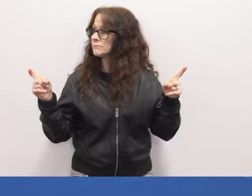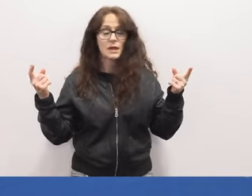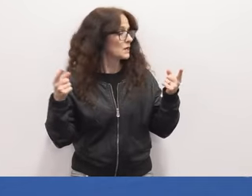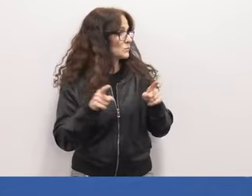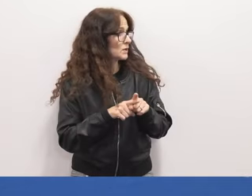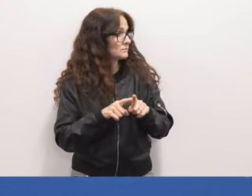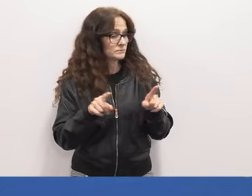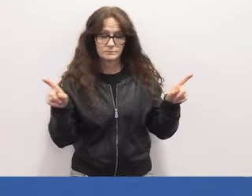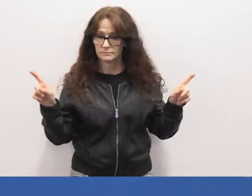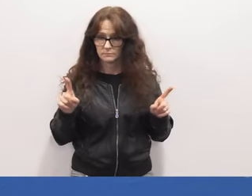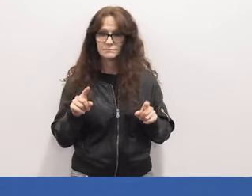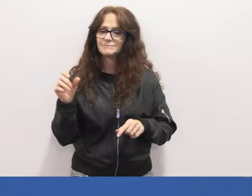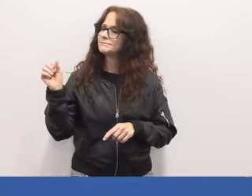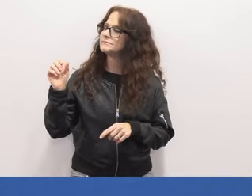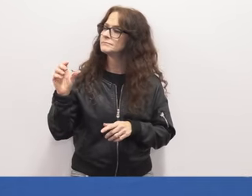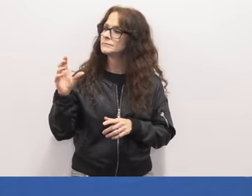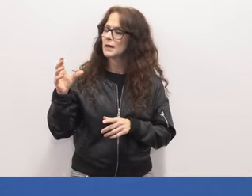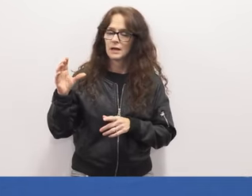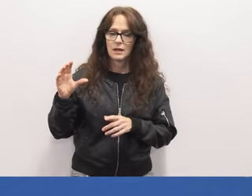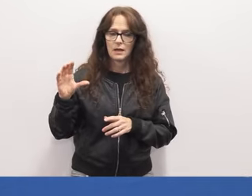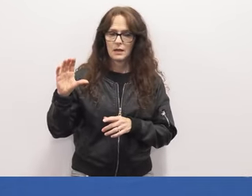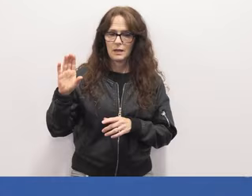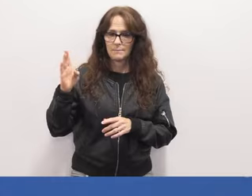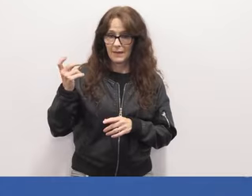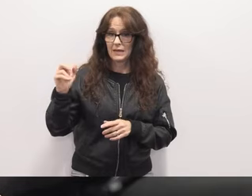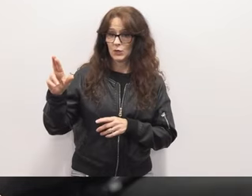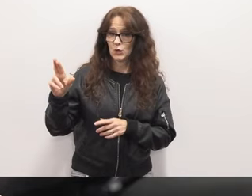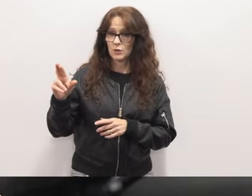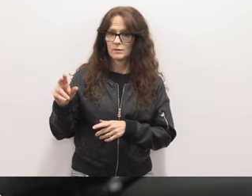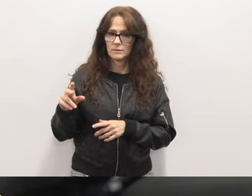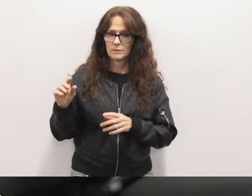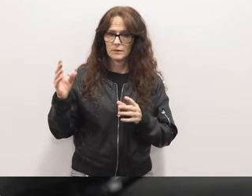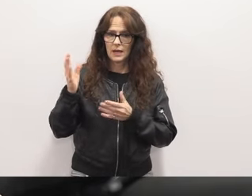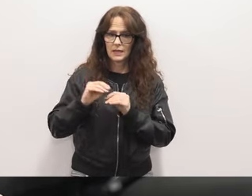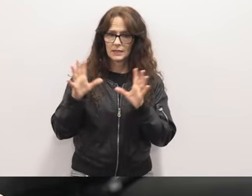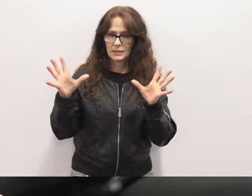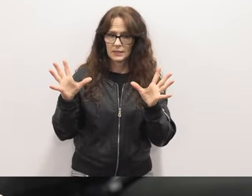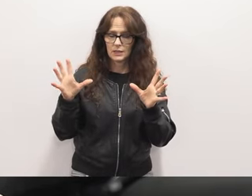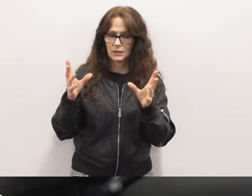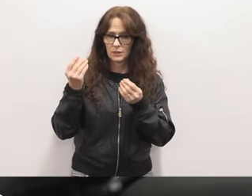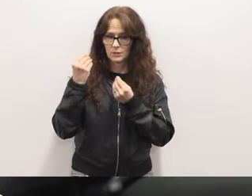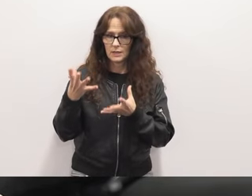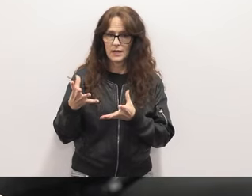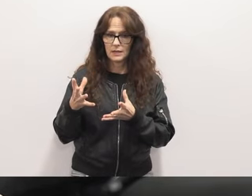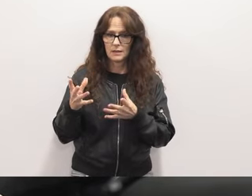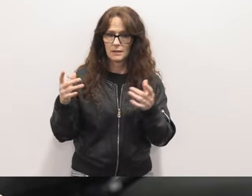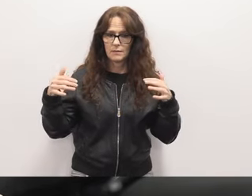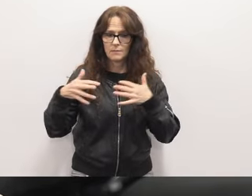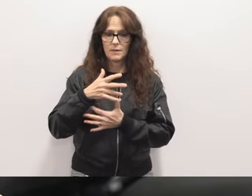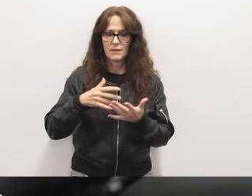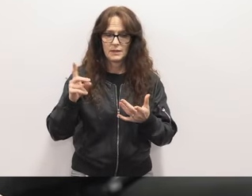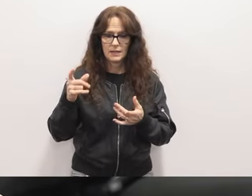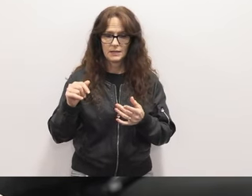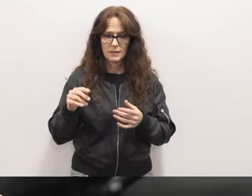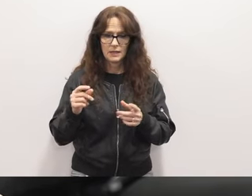[Juan Benitez] With a rewrite. [Jill Baker] Yeah. And a little bit of clear data that's made public. Again, the data that I'm referring to is in our annual report.